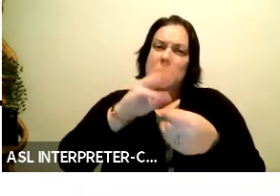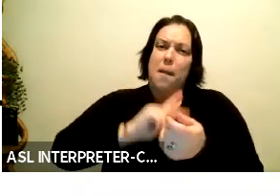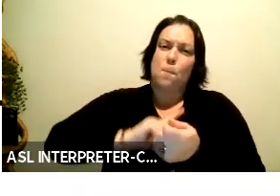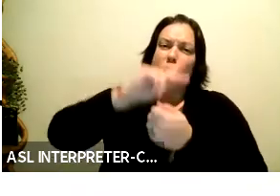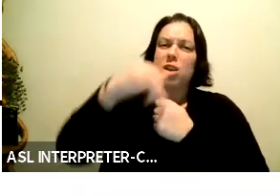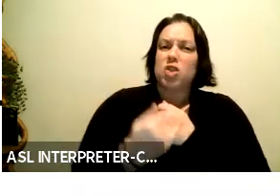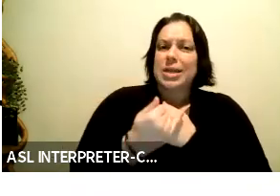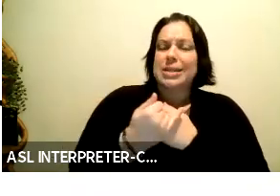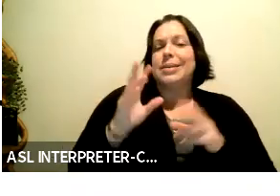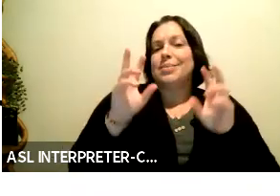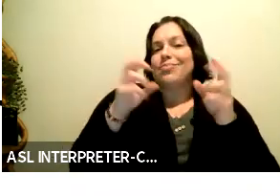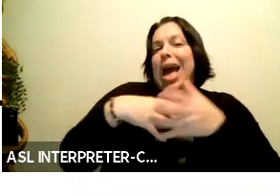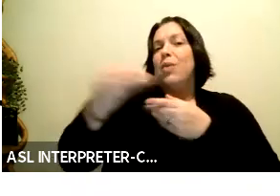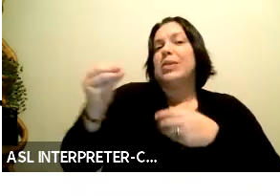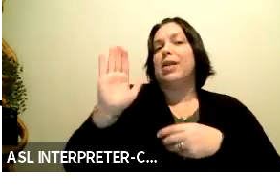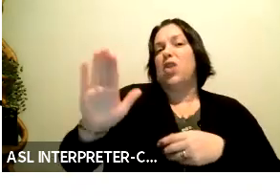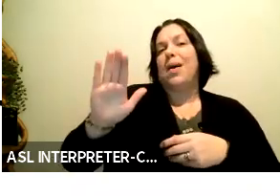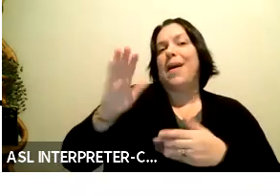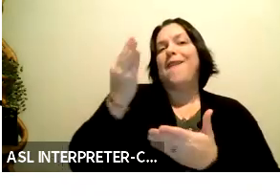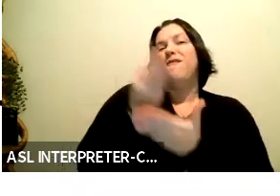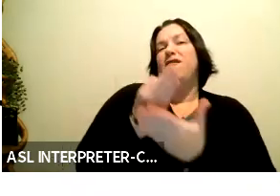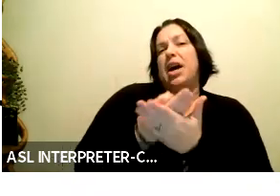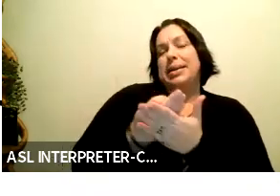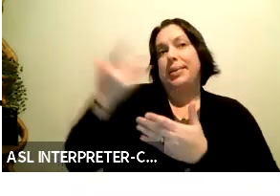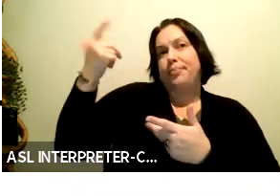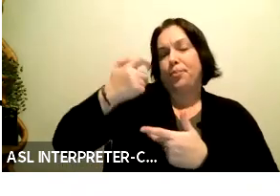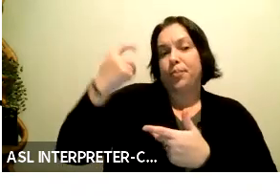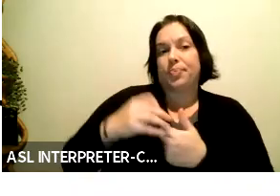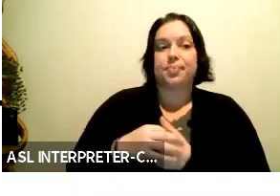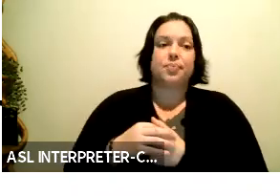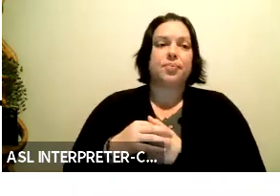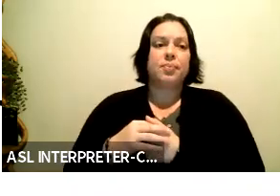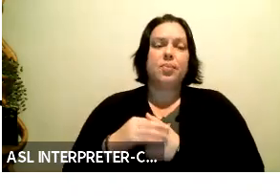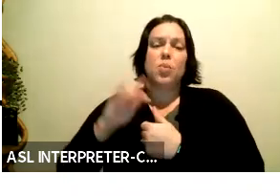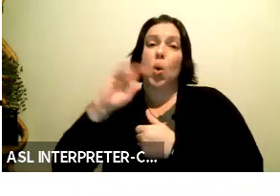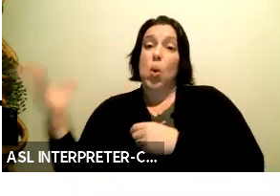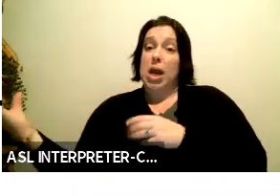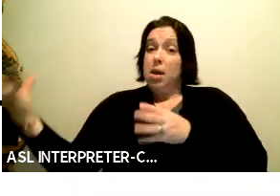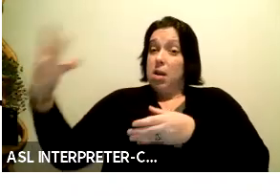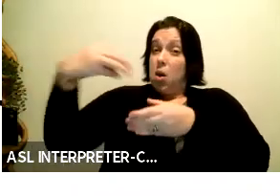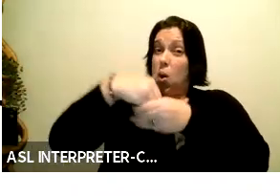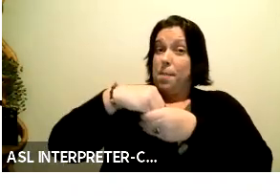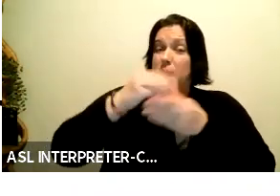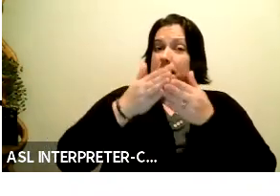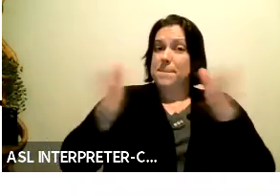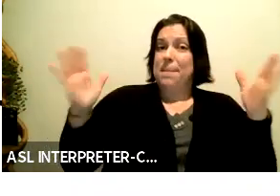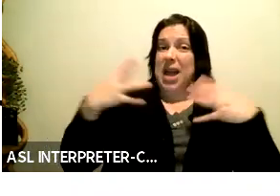emergency preparedness funding. So bringing public health and human services and emergency management